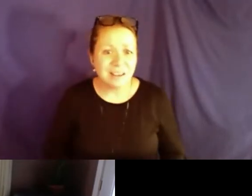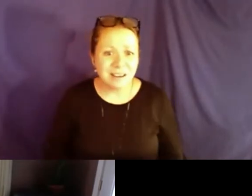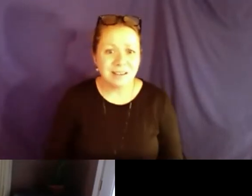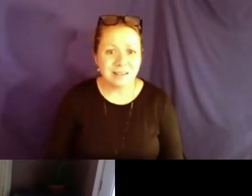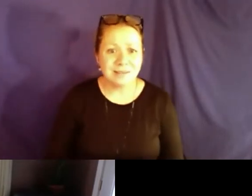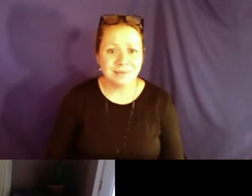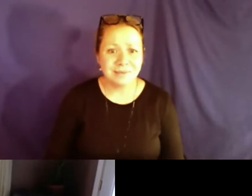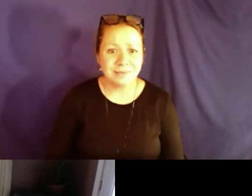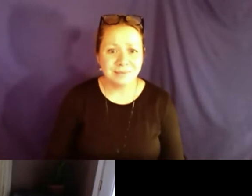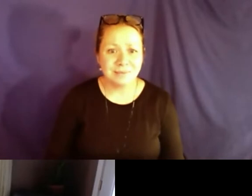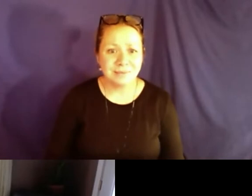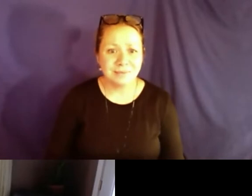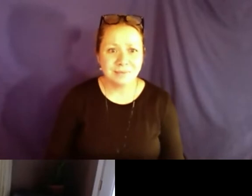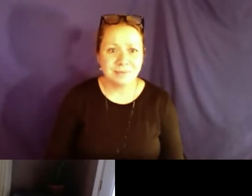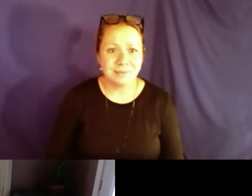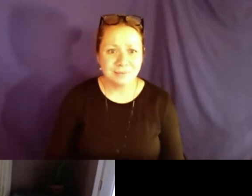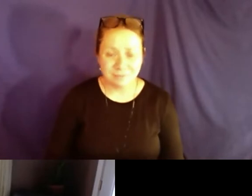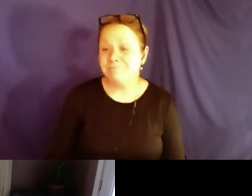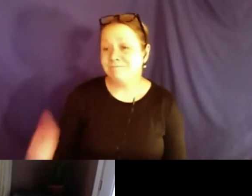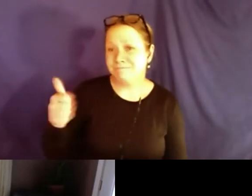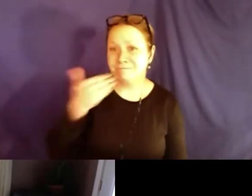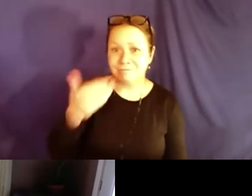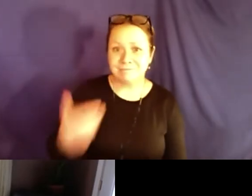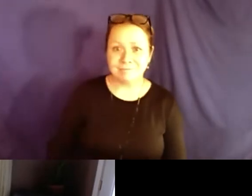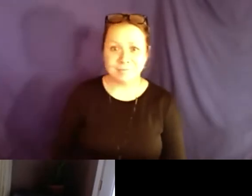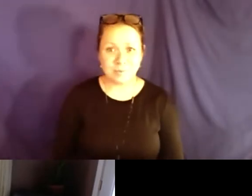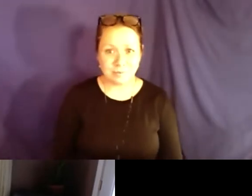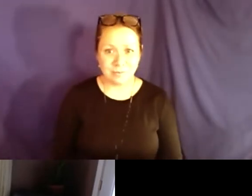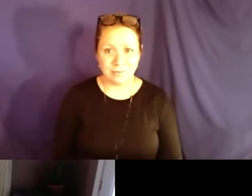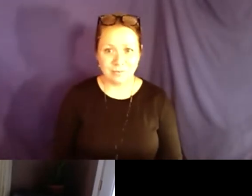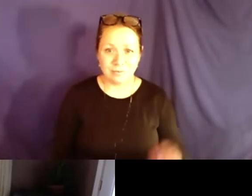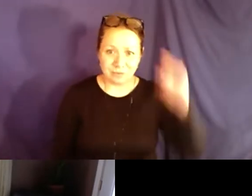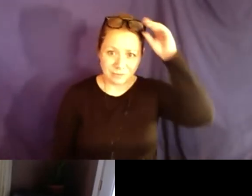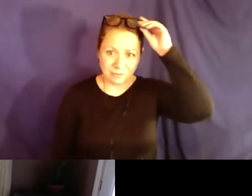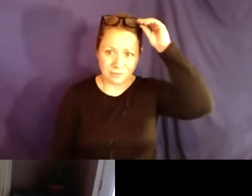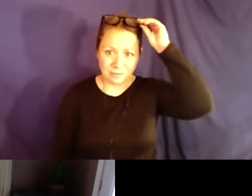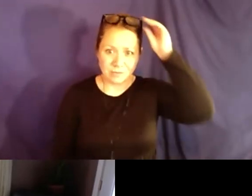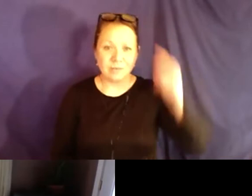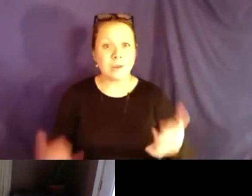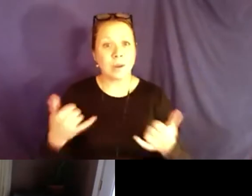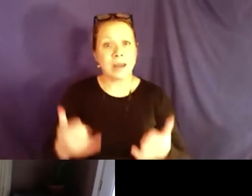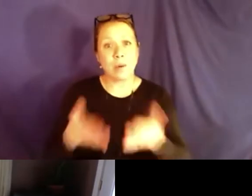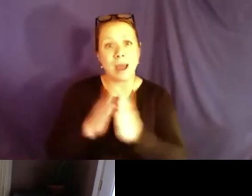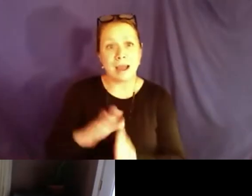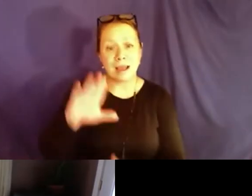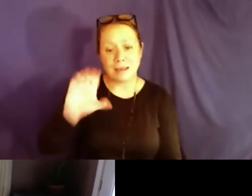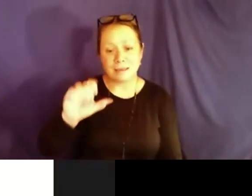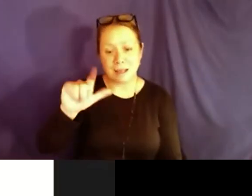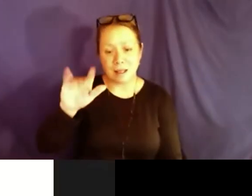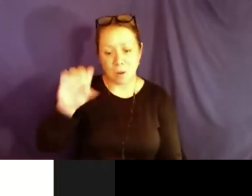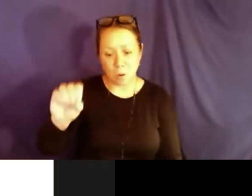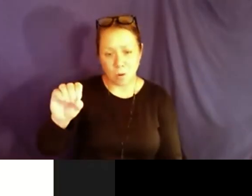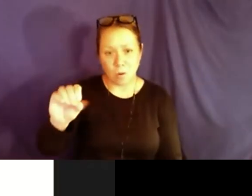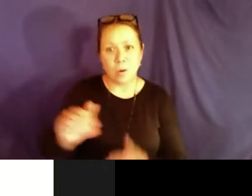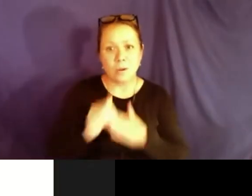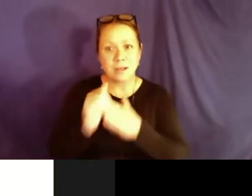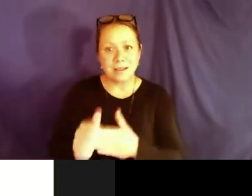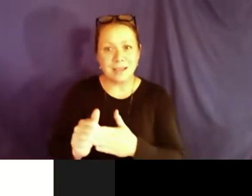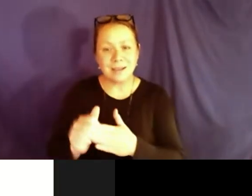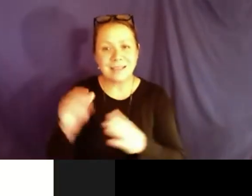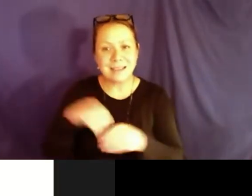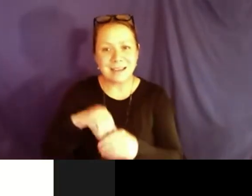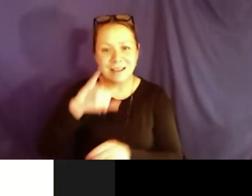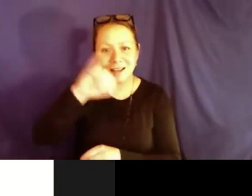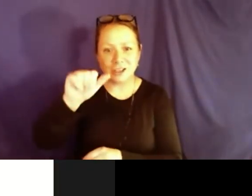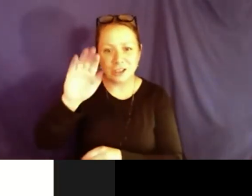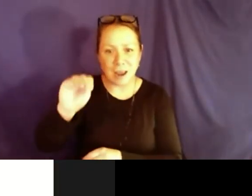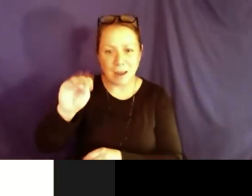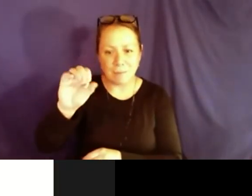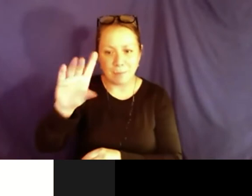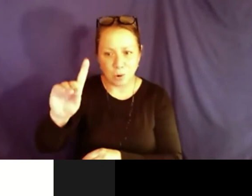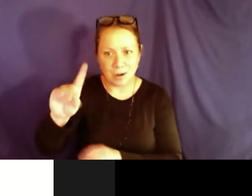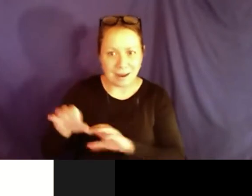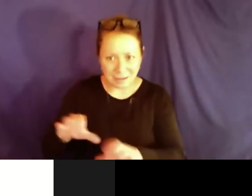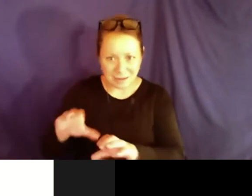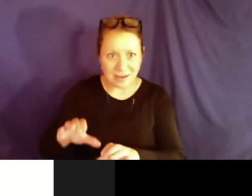something or learn better in schools.